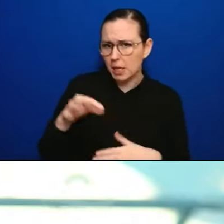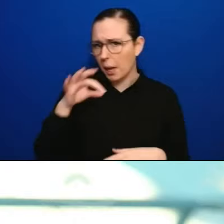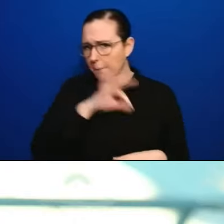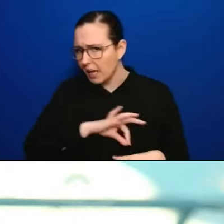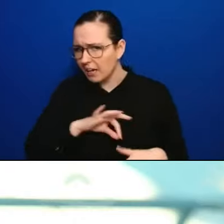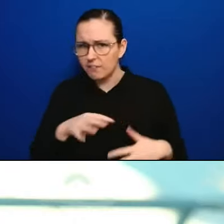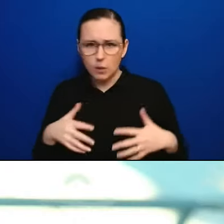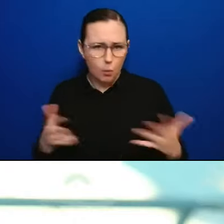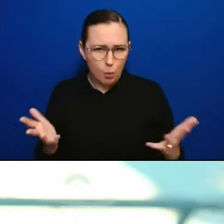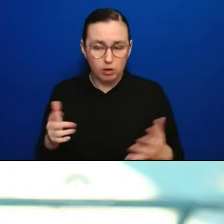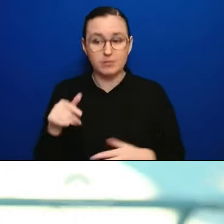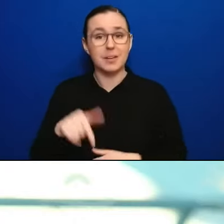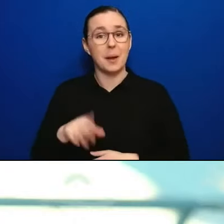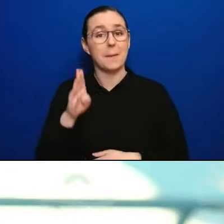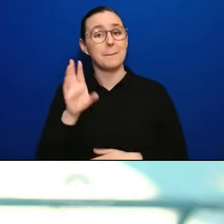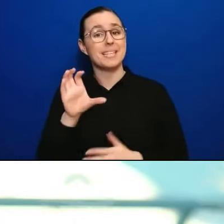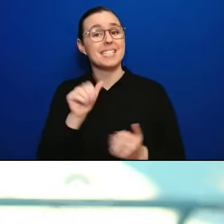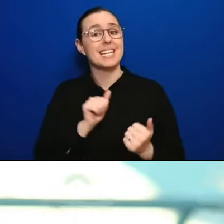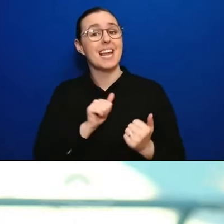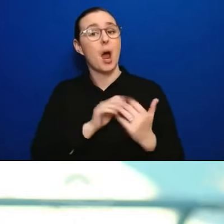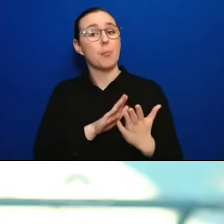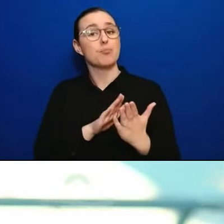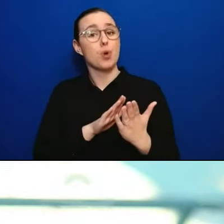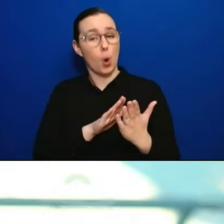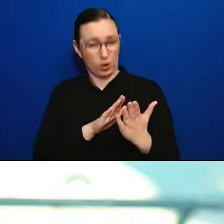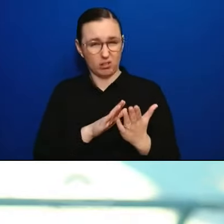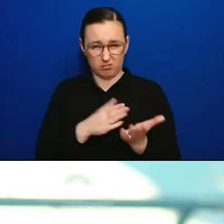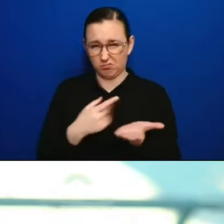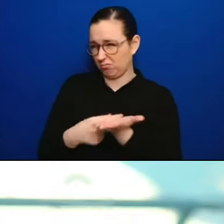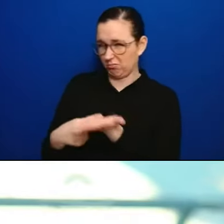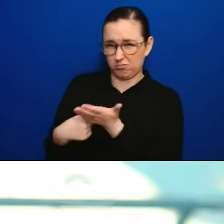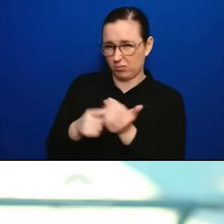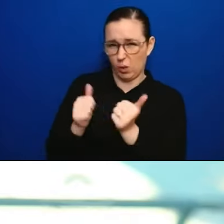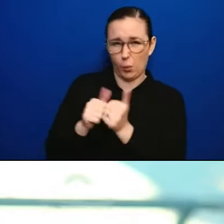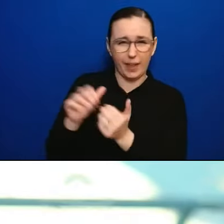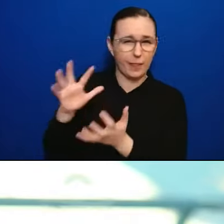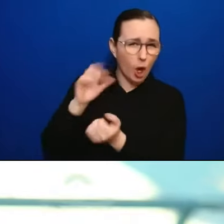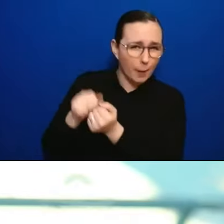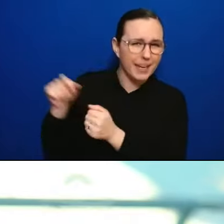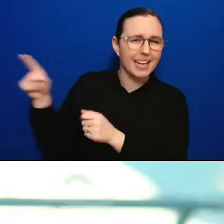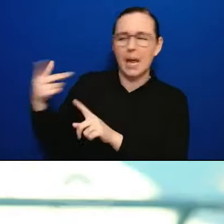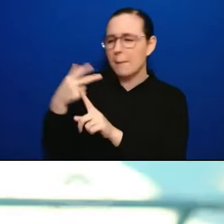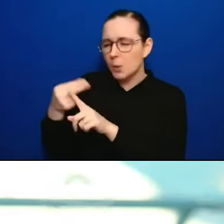risk-benefit analysis that you do yourself. So how we will be doing it here